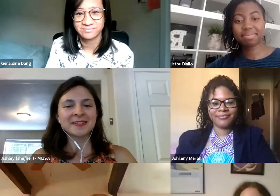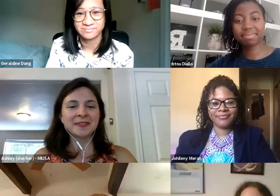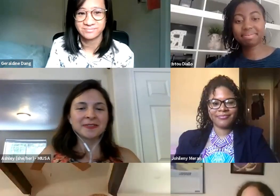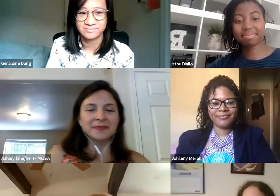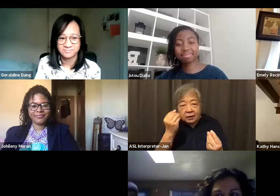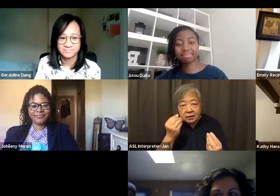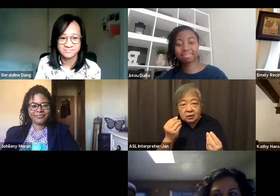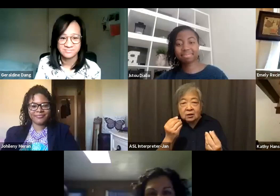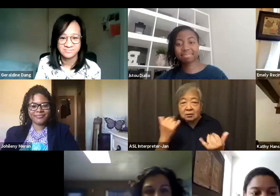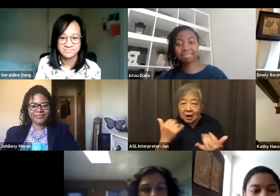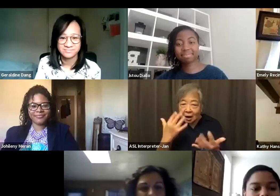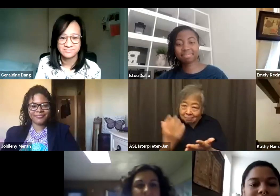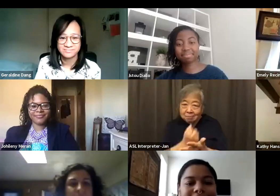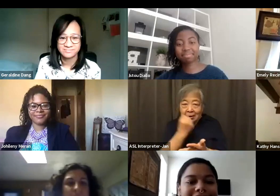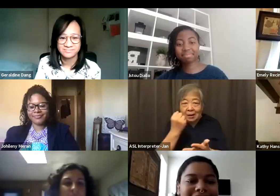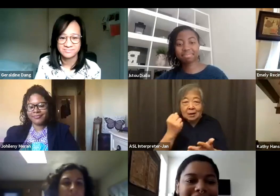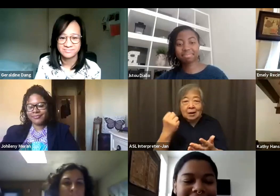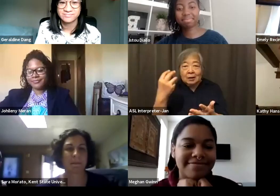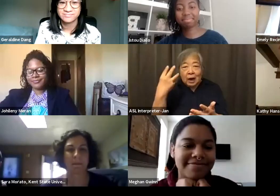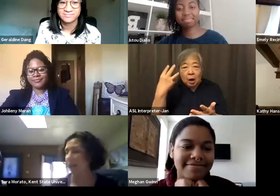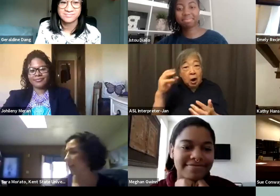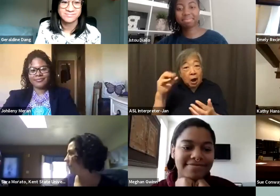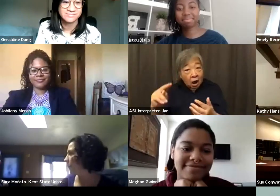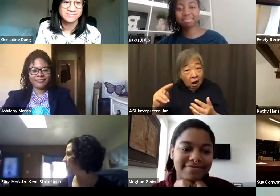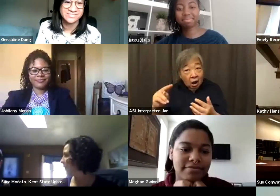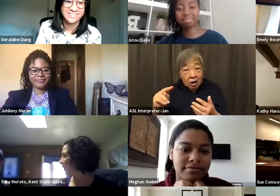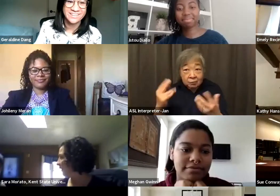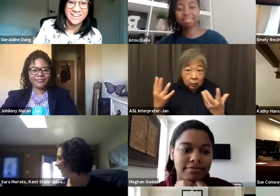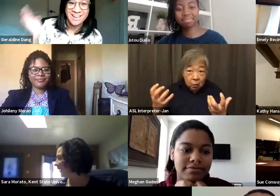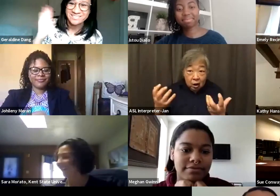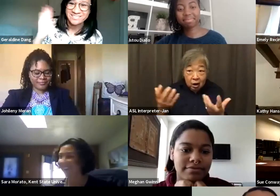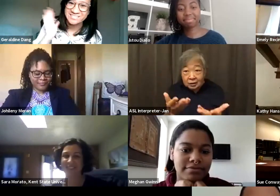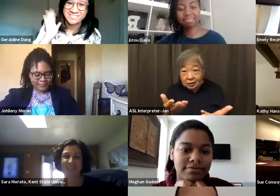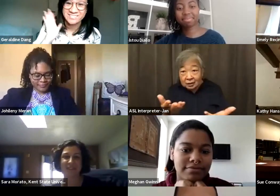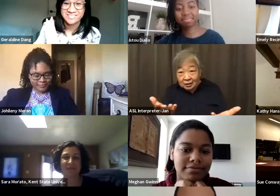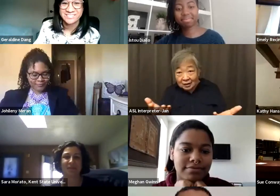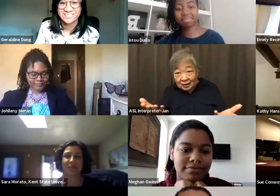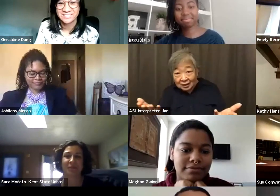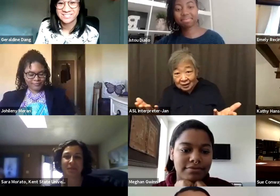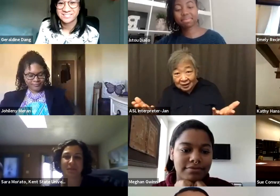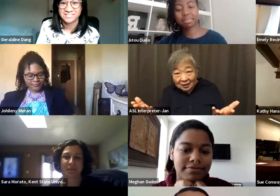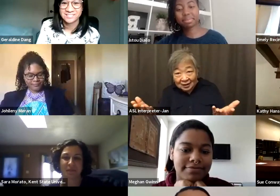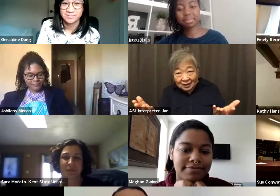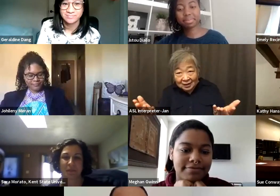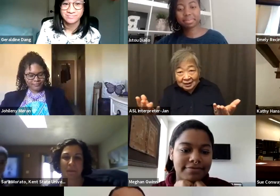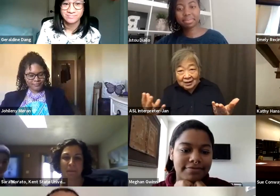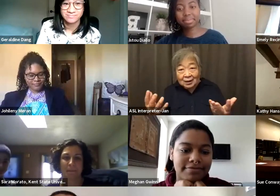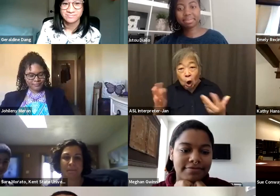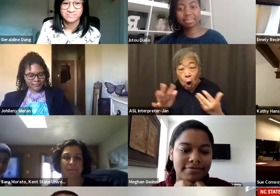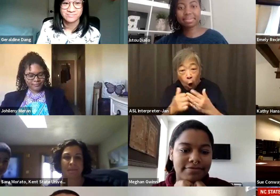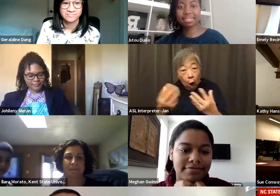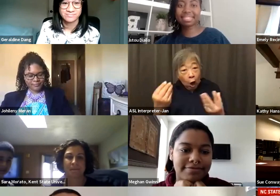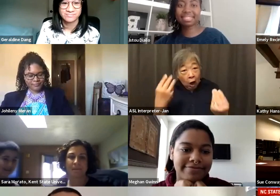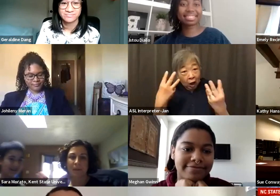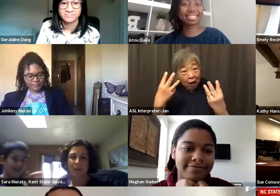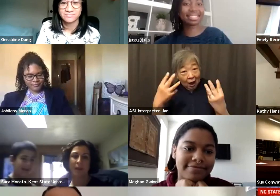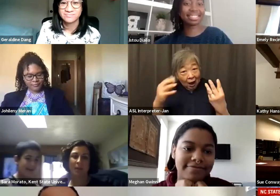your videos on if you like, if you want to, and then once everyone has theirs on, we'll do a countdown.